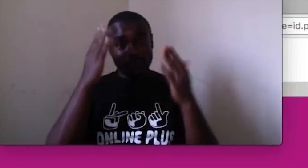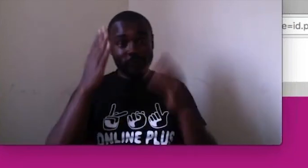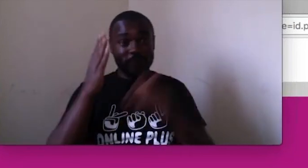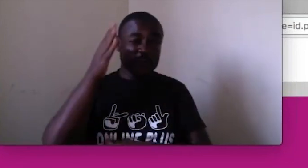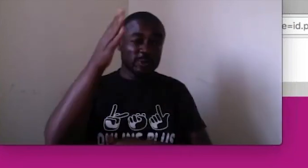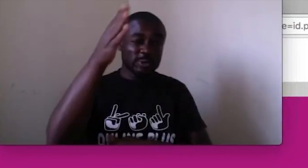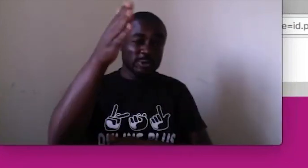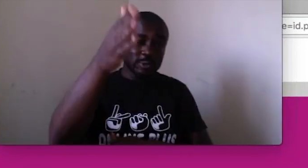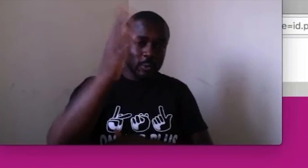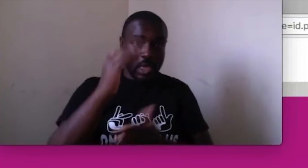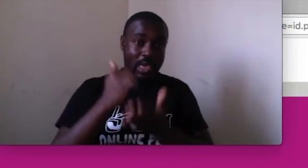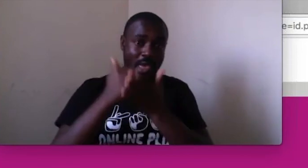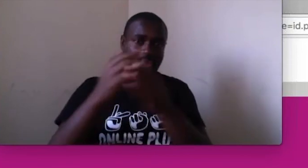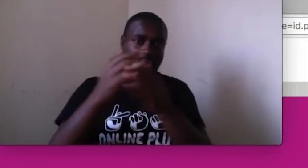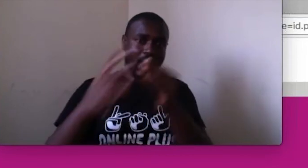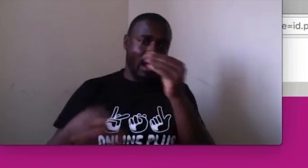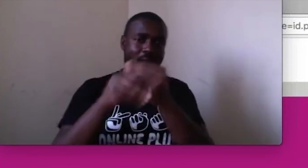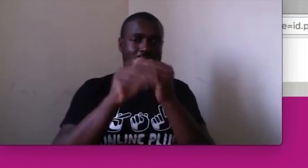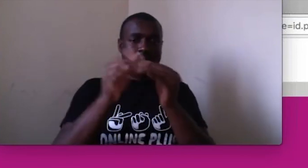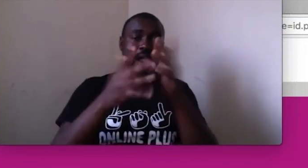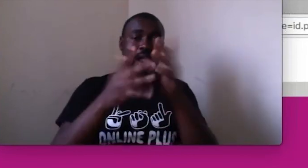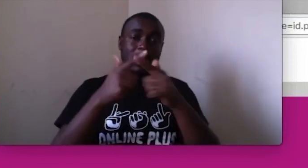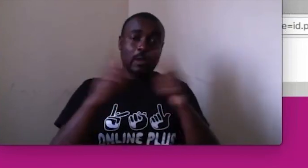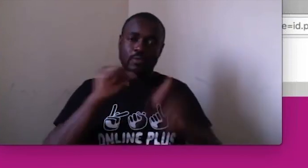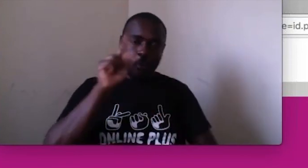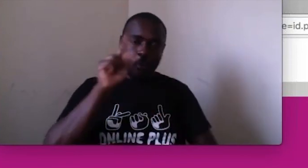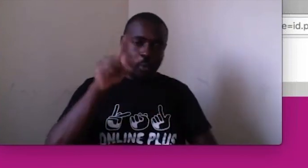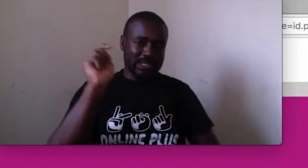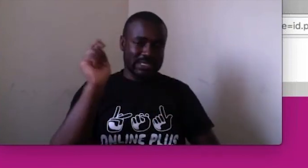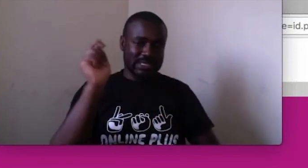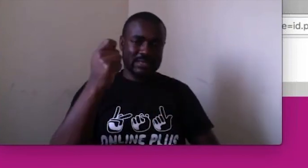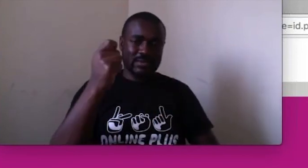so, I don't know, maybe in the future we can see how we can